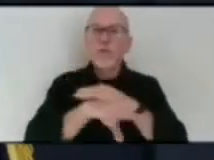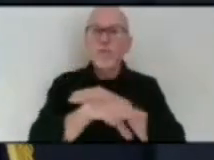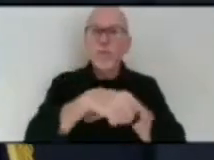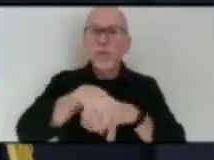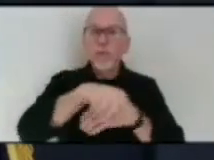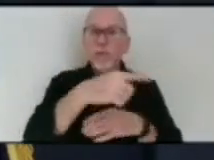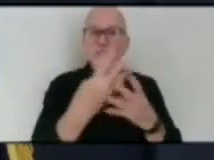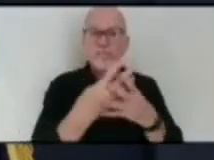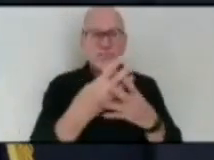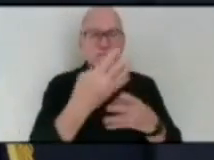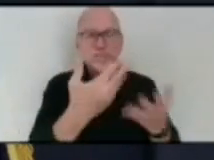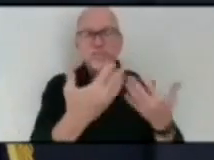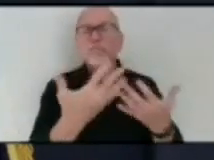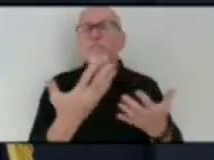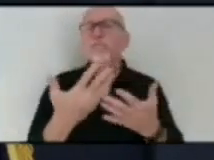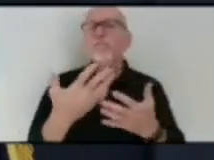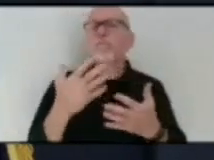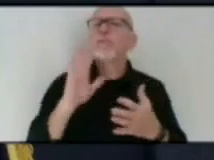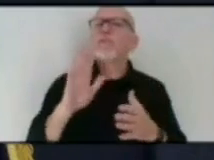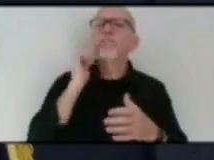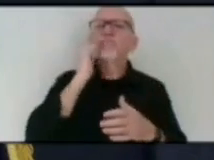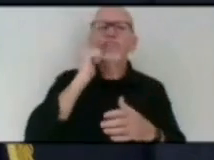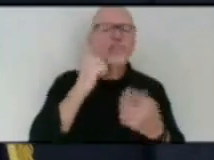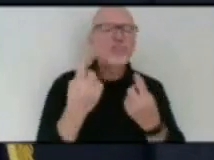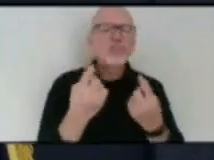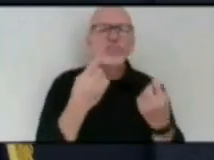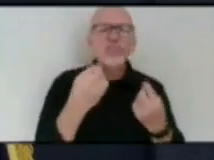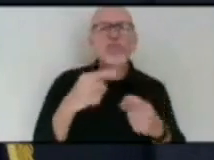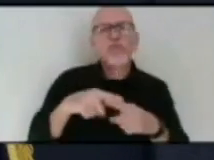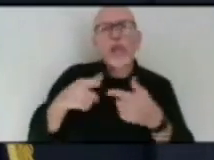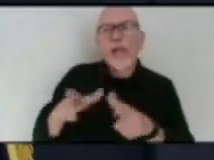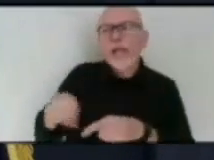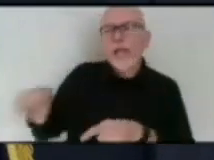are routine tasks that are helping to enable those providers to focus on